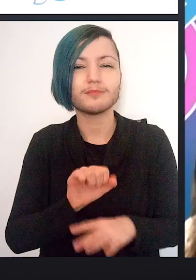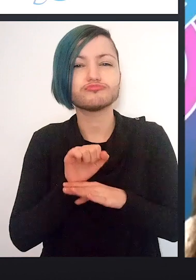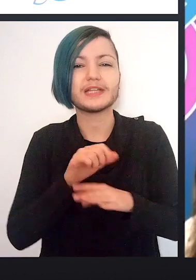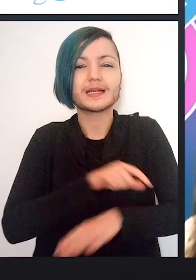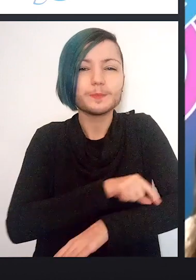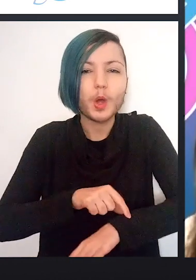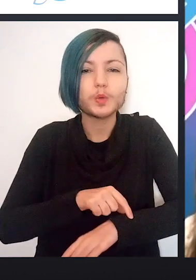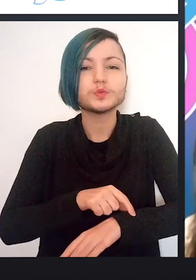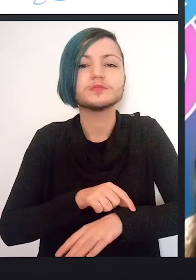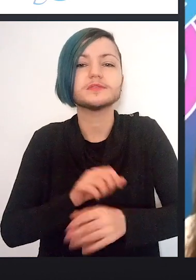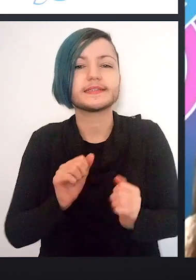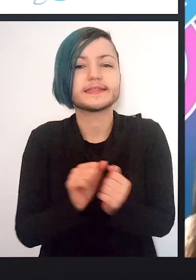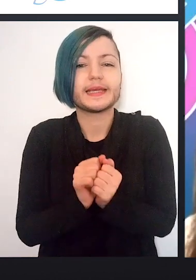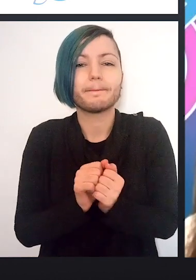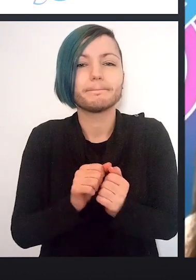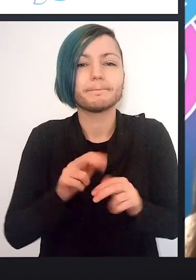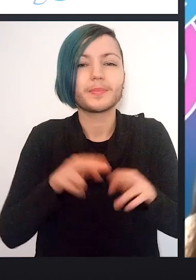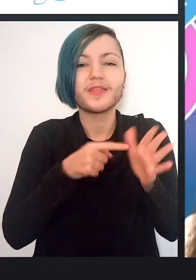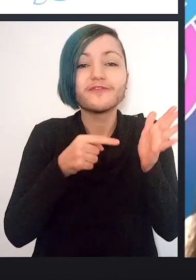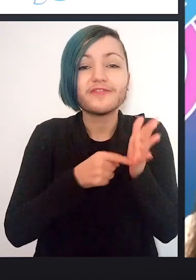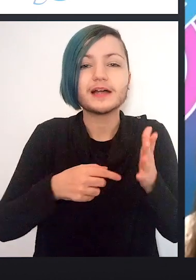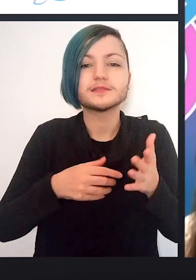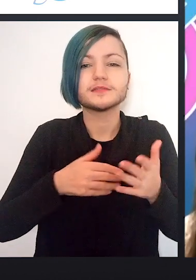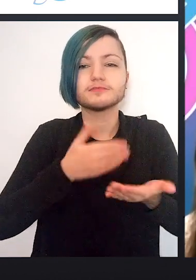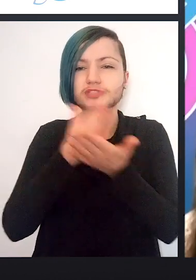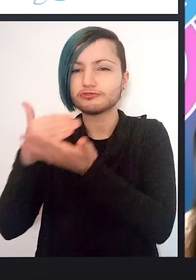maintain your fat distribution and keep that ticking along.